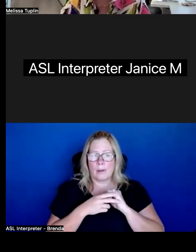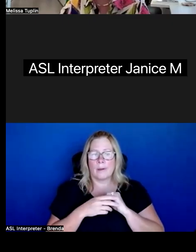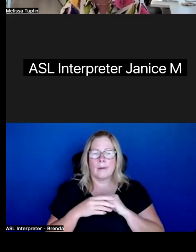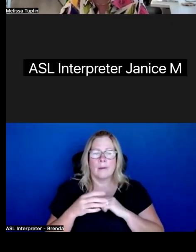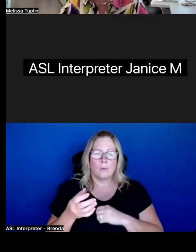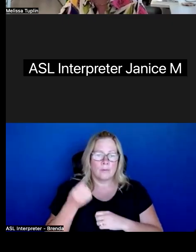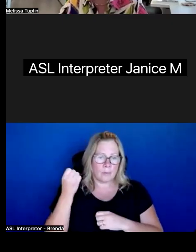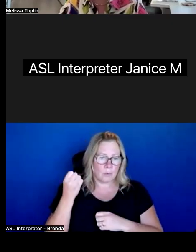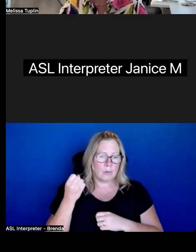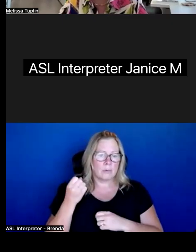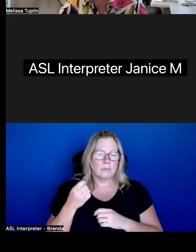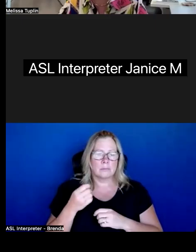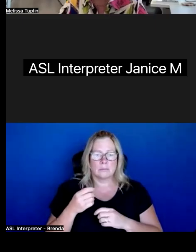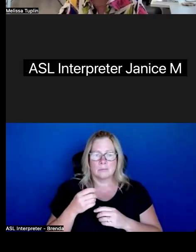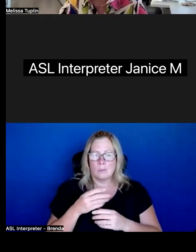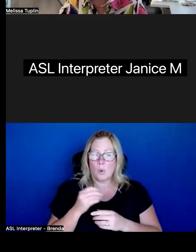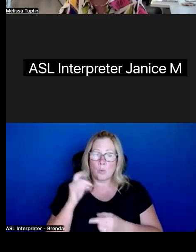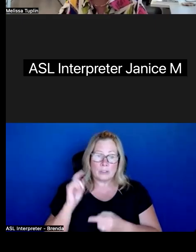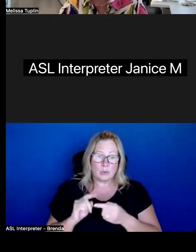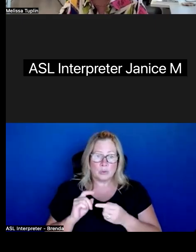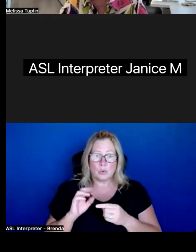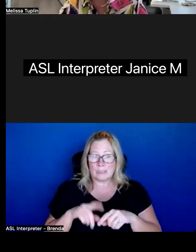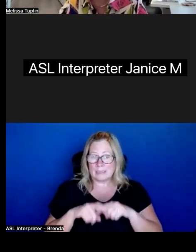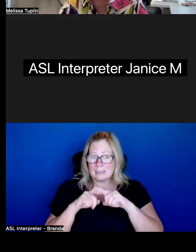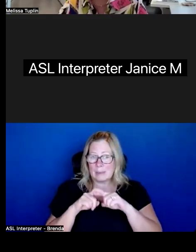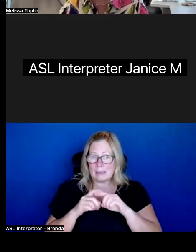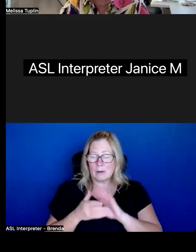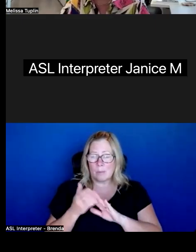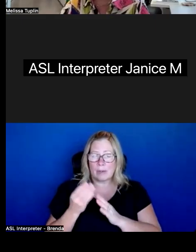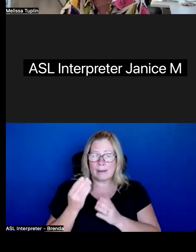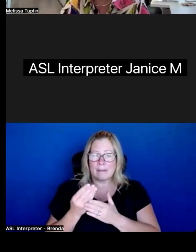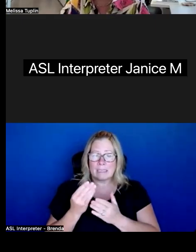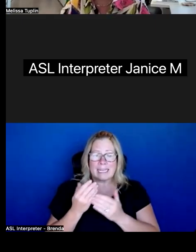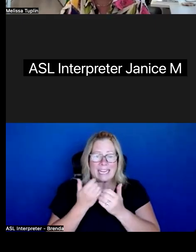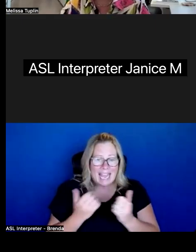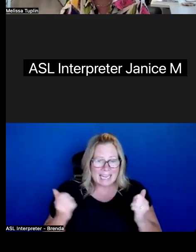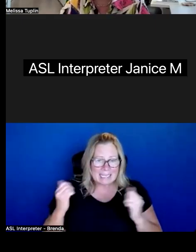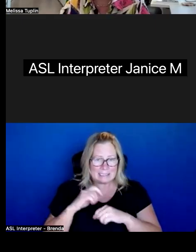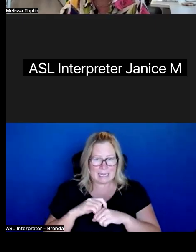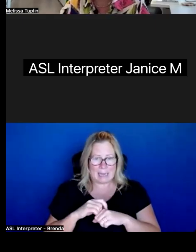in cases of sudden and severe risk to that public investment in cases of potentially